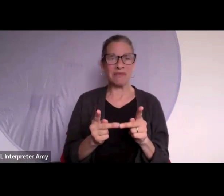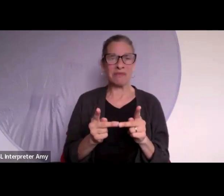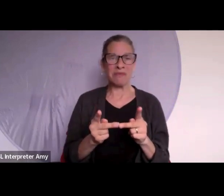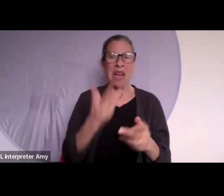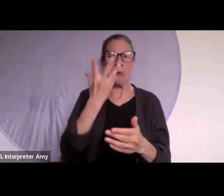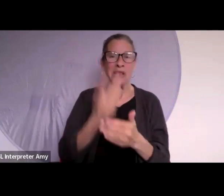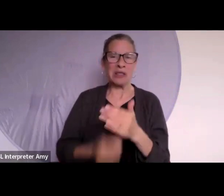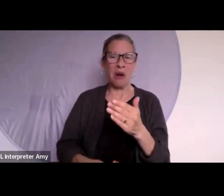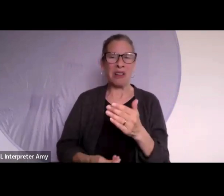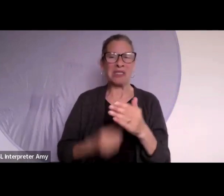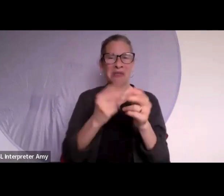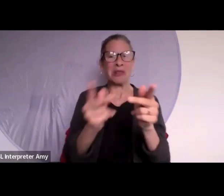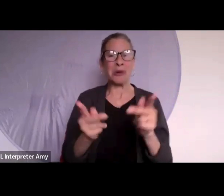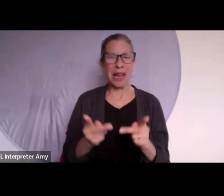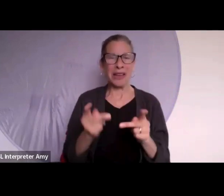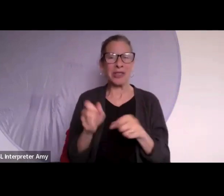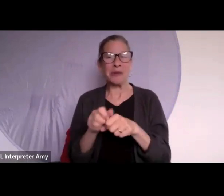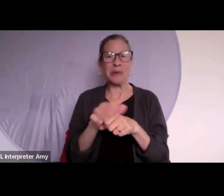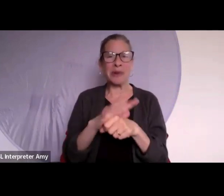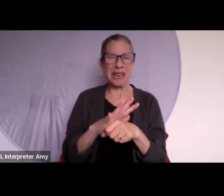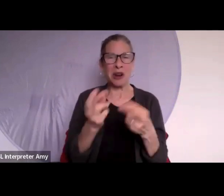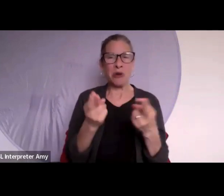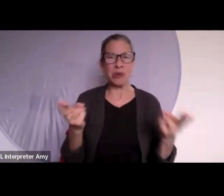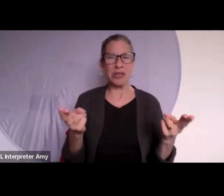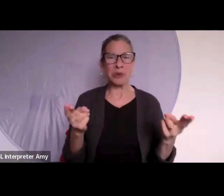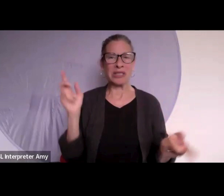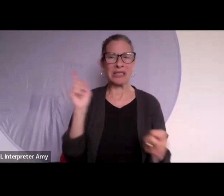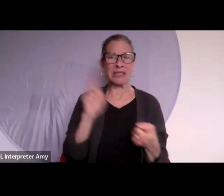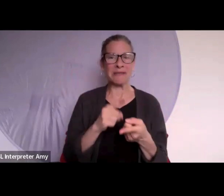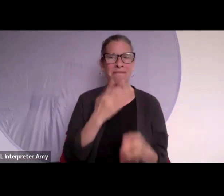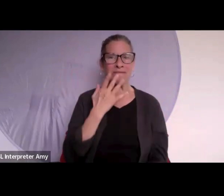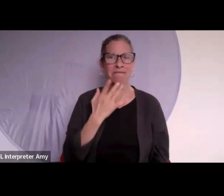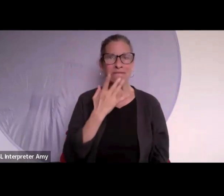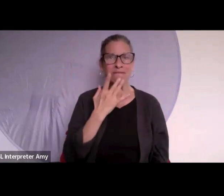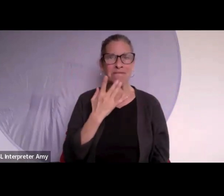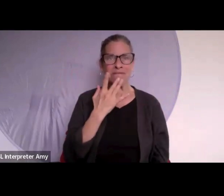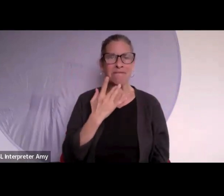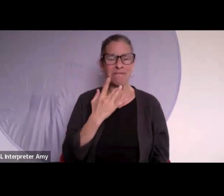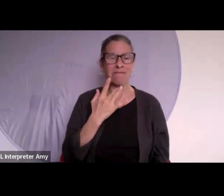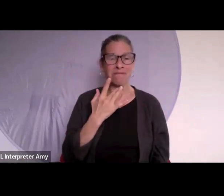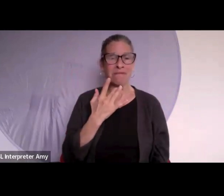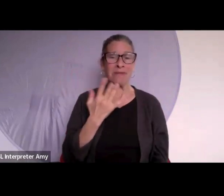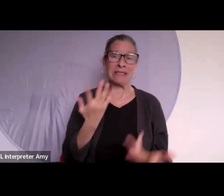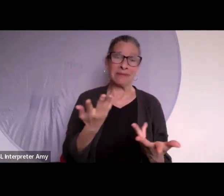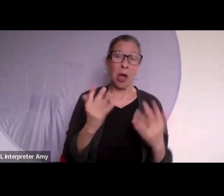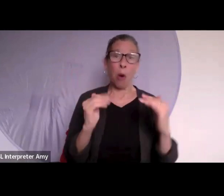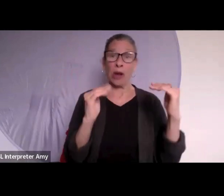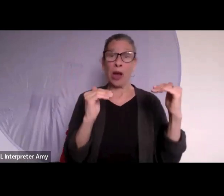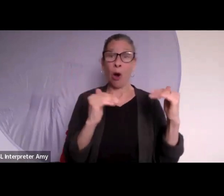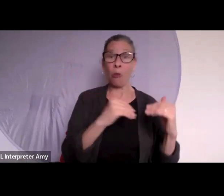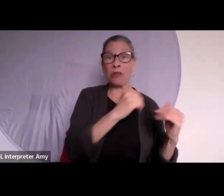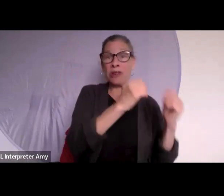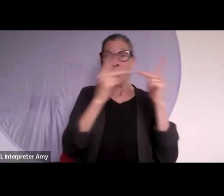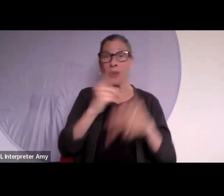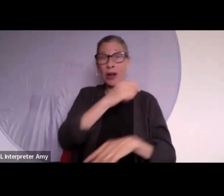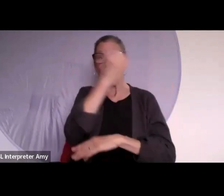pandemic. Resources just weren't there and being shared differently. So we hope to bring that one back. We are we do have